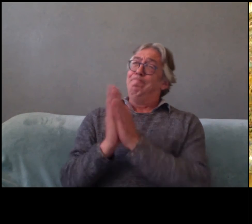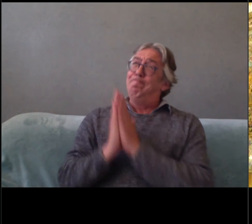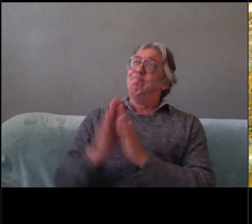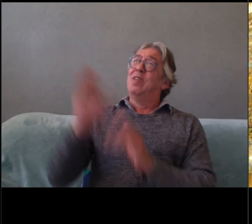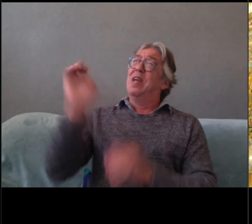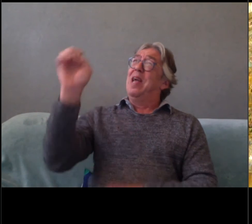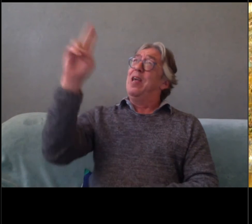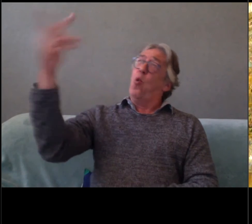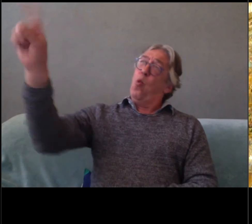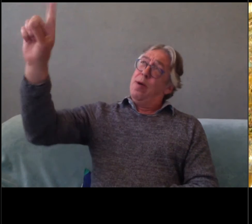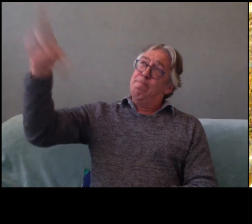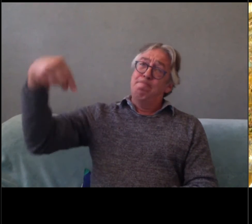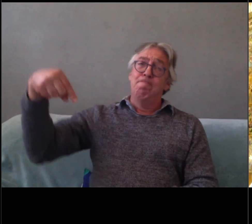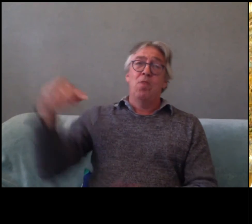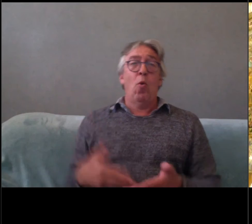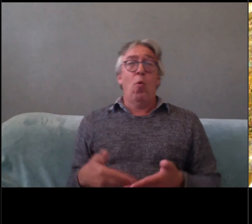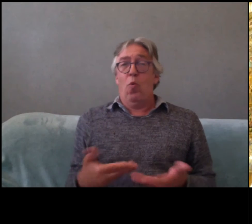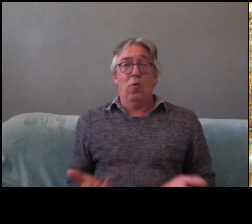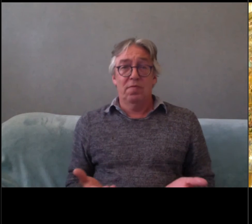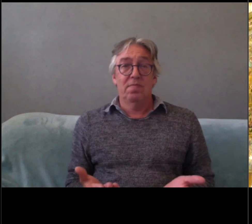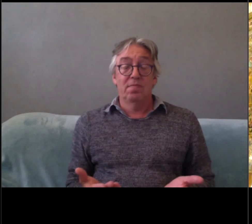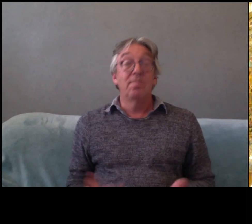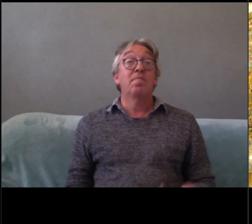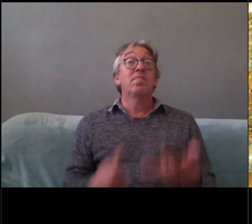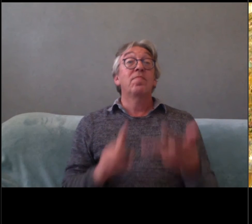And the third one, for Luk.